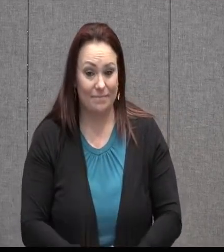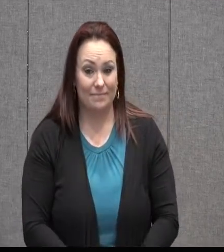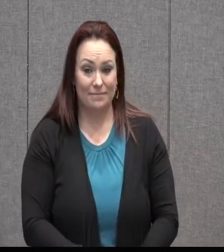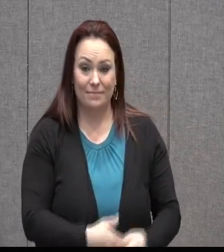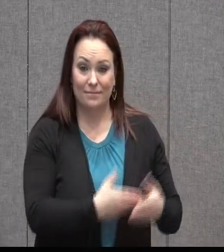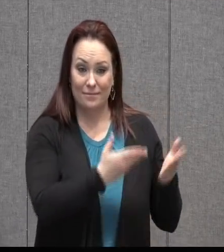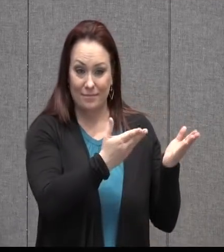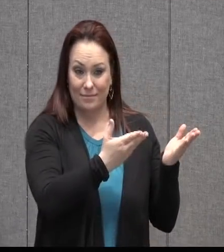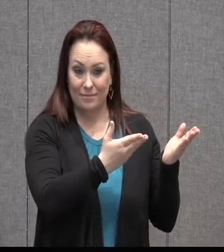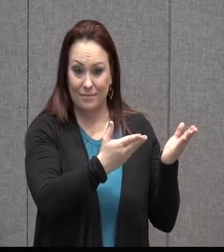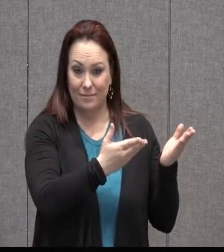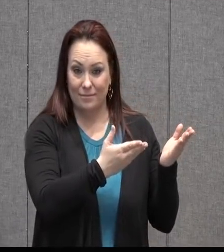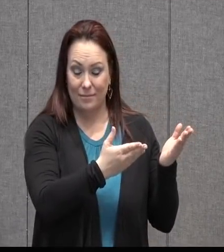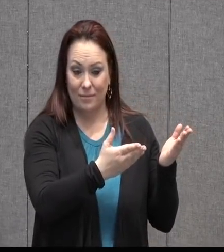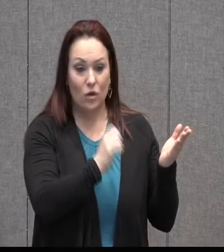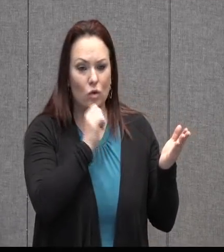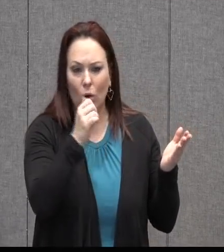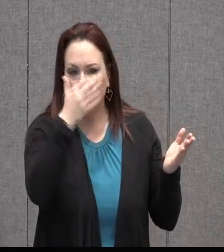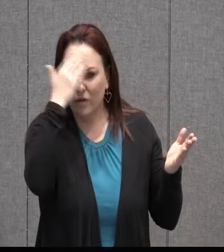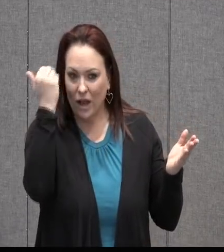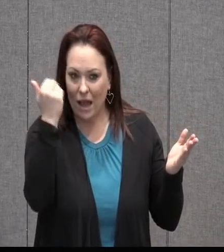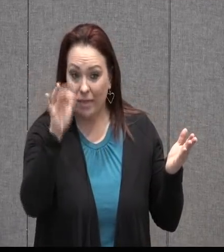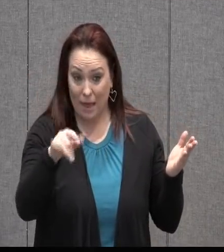Don't forget that that penny is worth one.